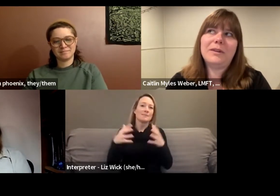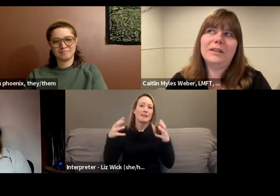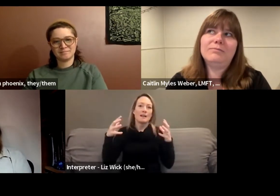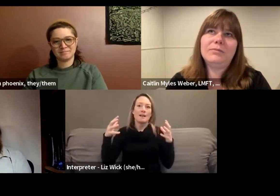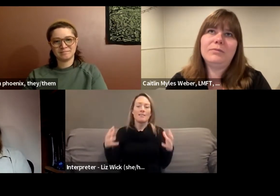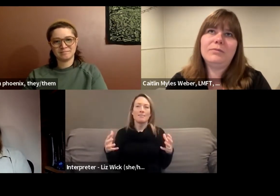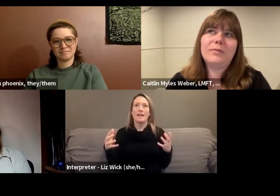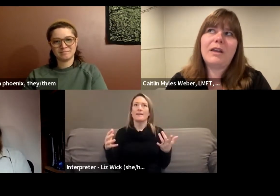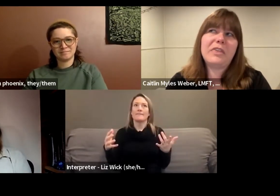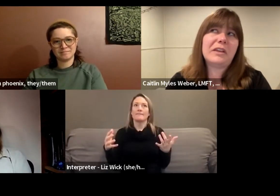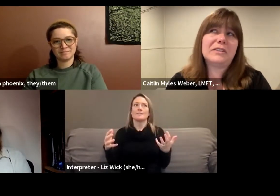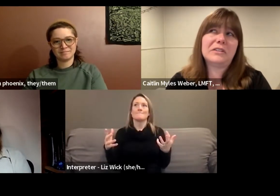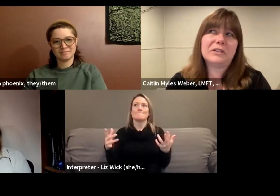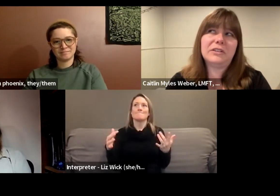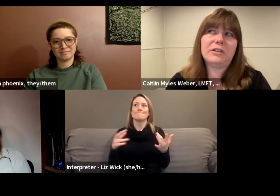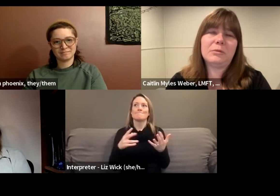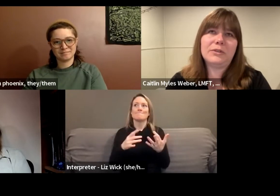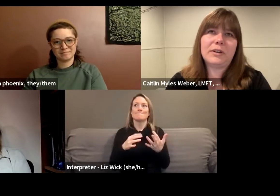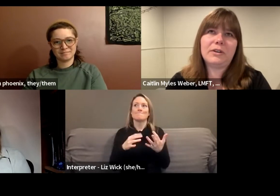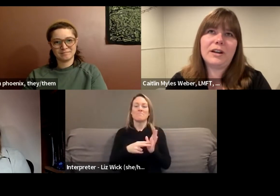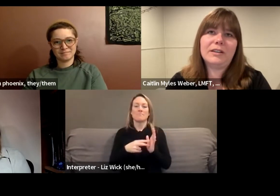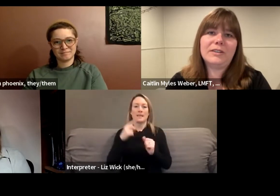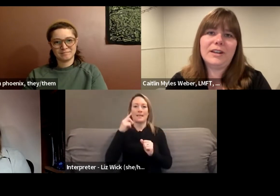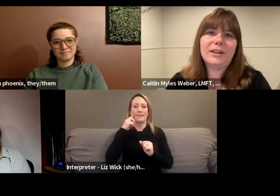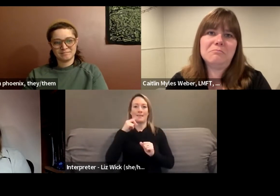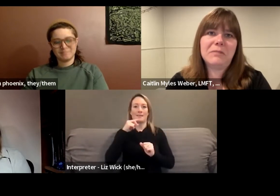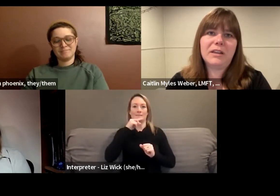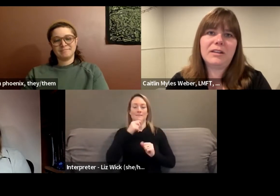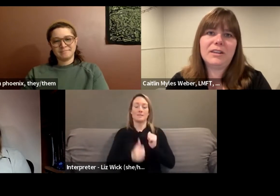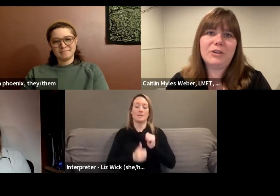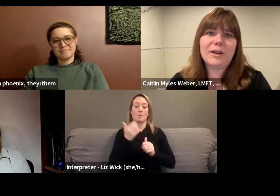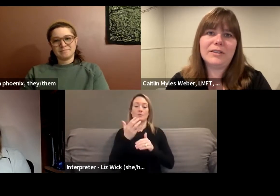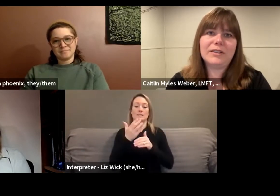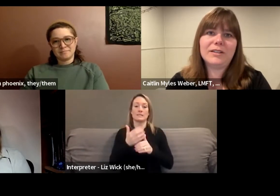I mean I think it's still considered the most segregated city like in the US